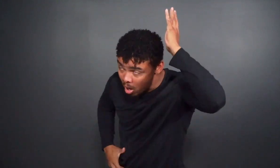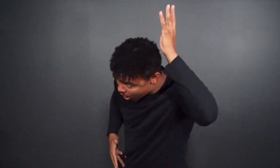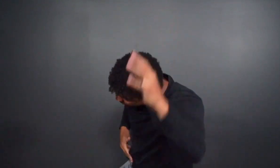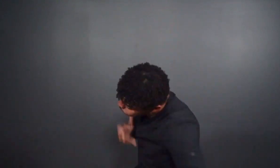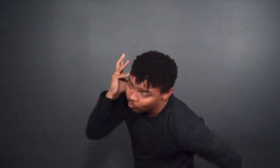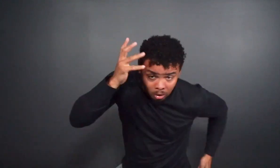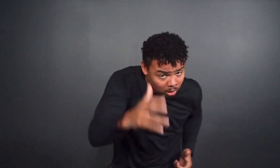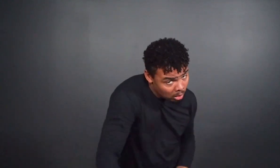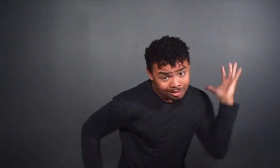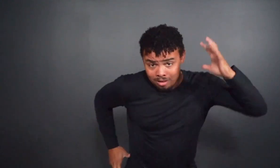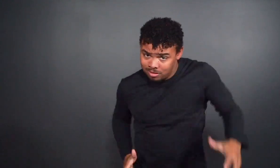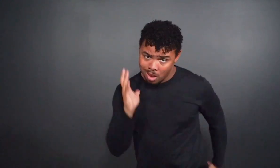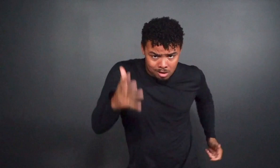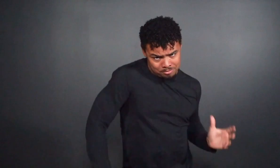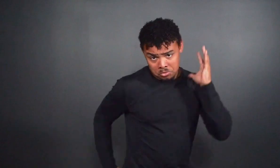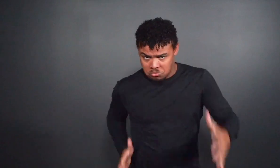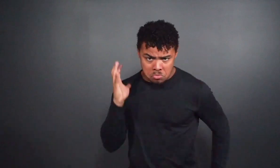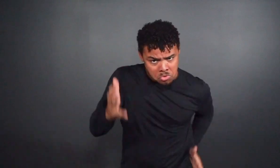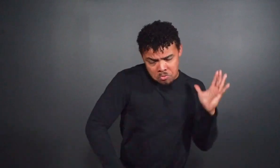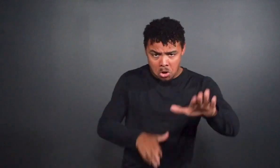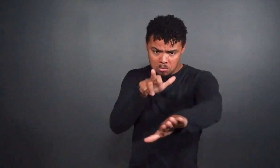SUBJECT lands, now human, running.